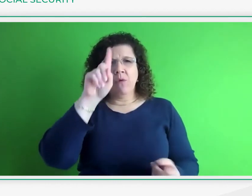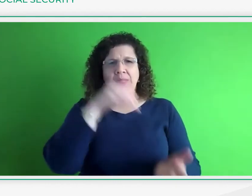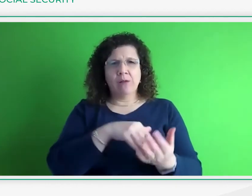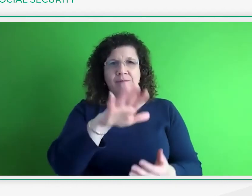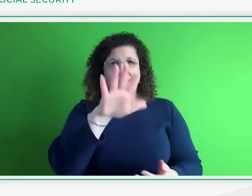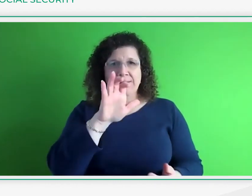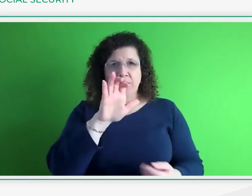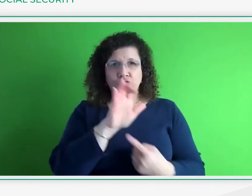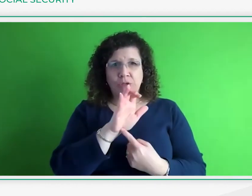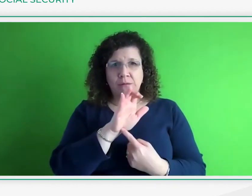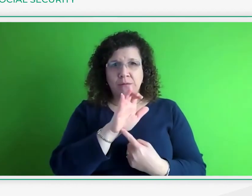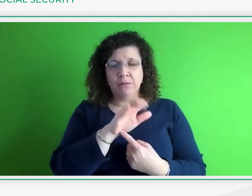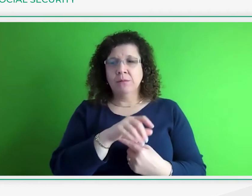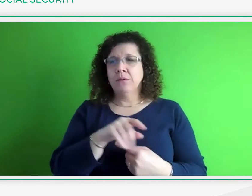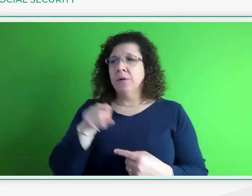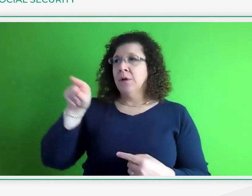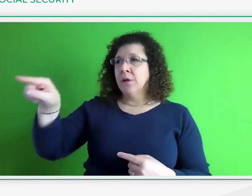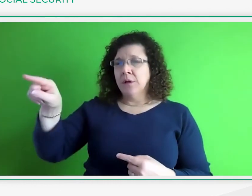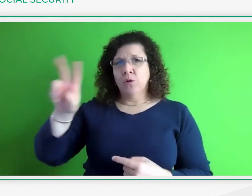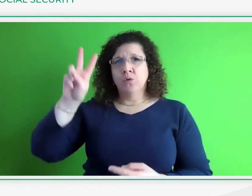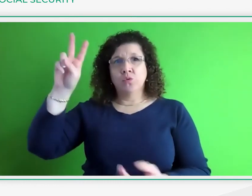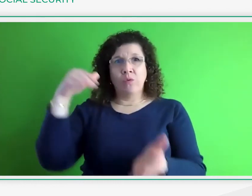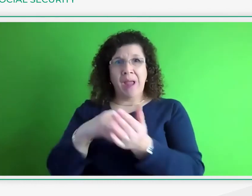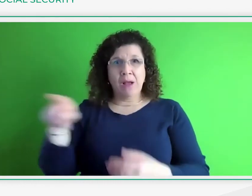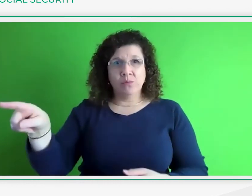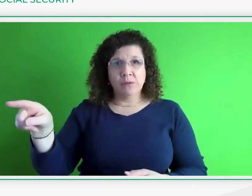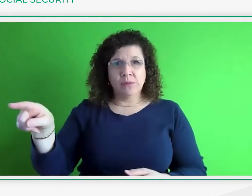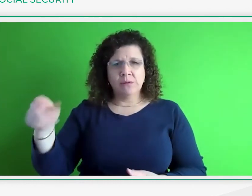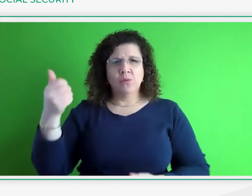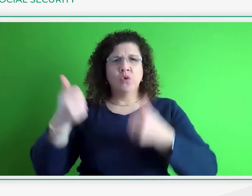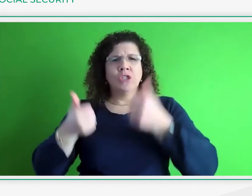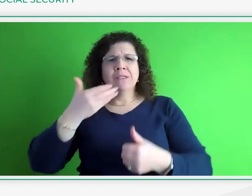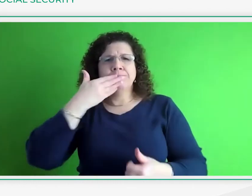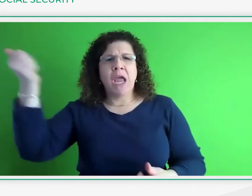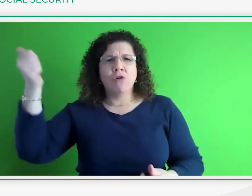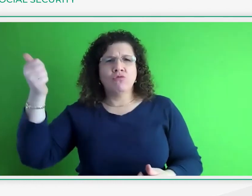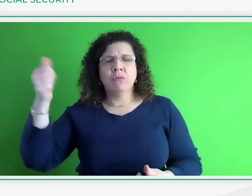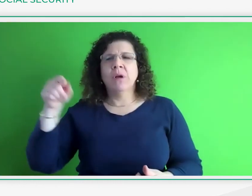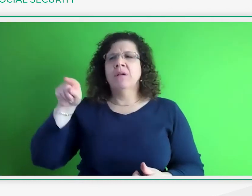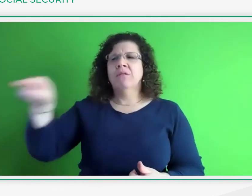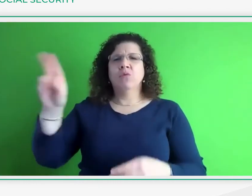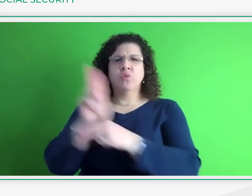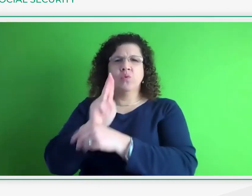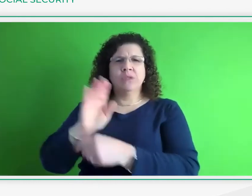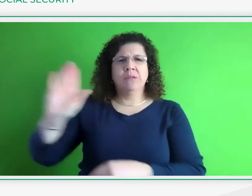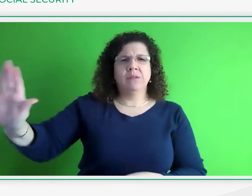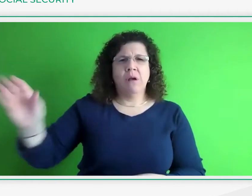Half of my benefit would be $1,500 a month. Their benefit is $2,000. So what is the better option?